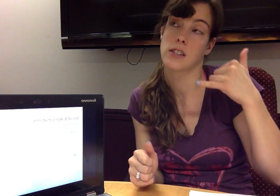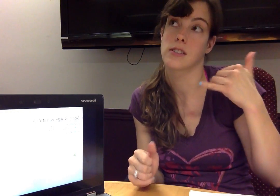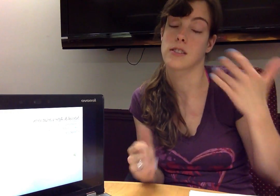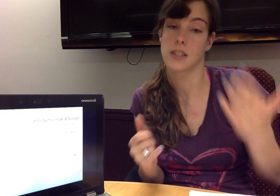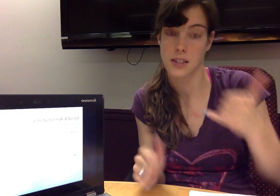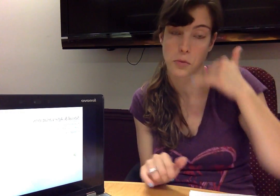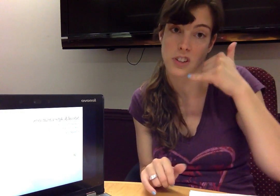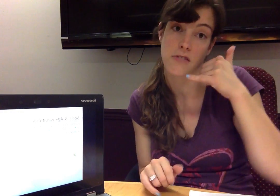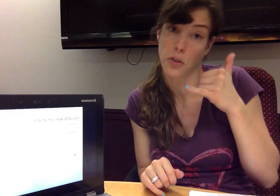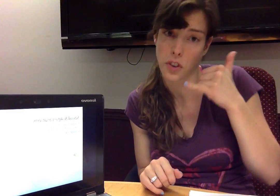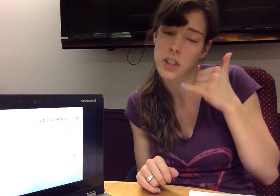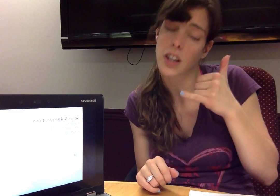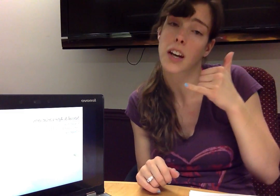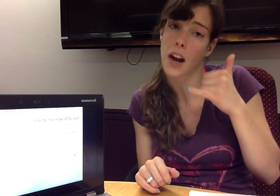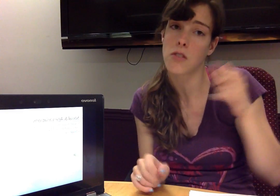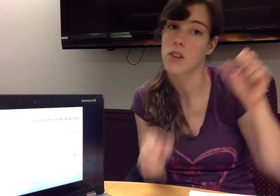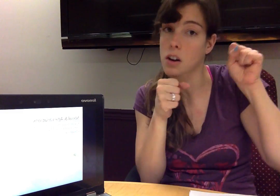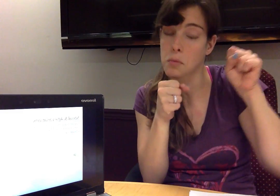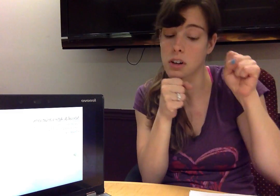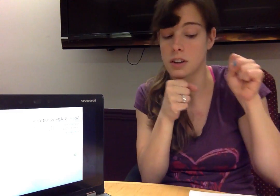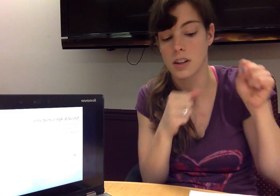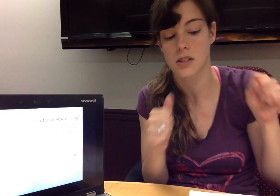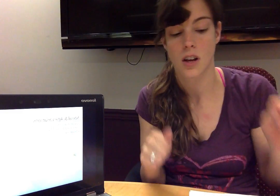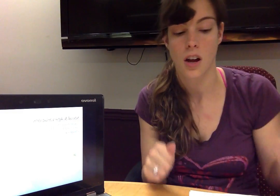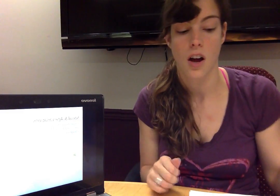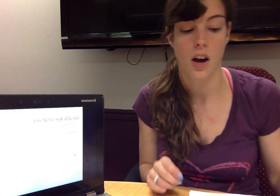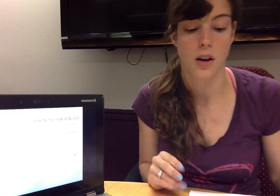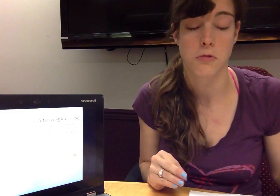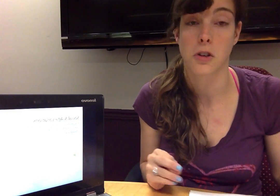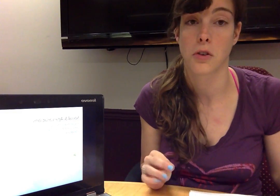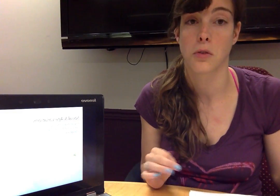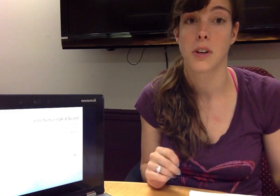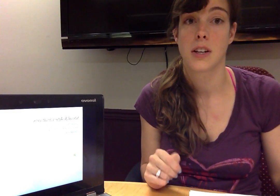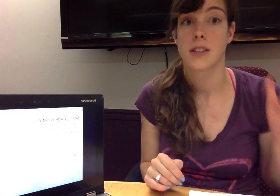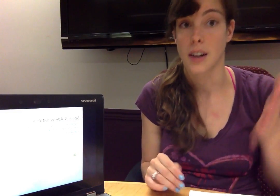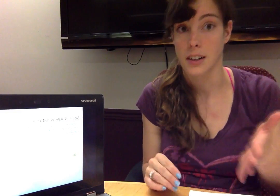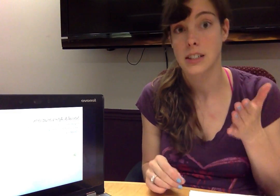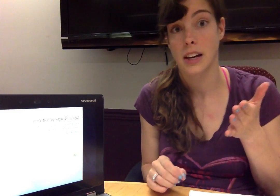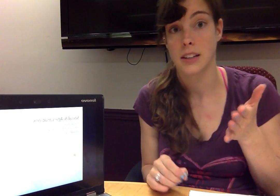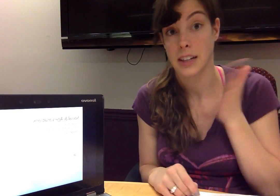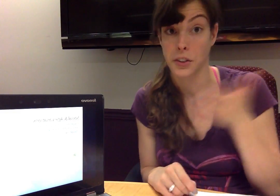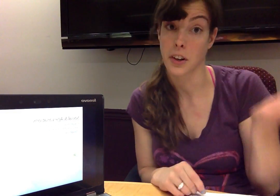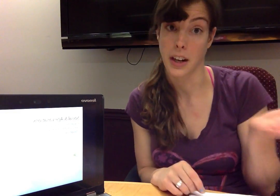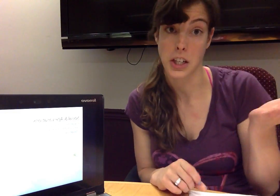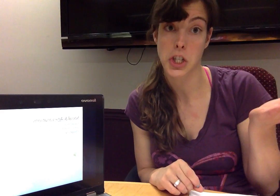Just because this is what a phone looks like now so signs can tell your age. In addition it goes by enviornment so younger Deaf inviduals tend to use more slang and crisp signing when they are with their friends rather than when they are in a professional enviornment like a worker or a boss type of enviornment use clean, concise sign languageso they can switch back and forth between slang and ASL